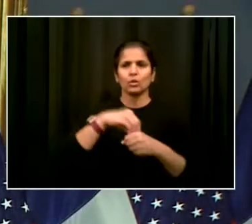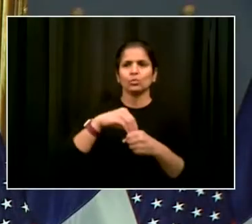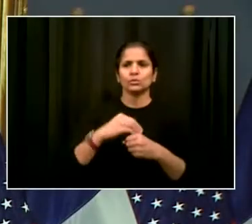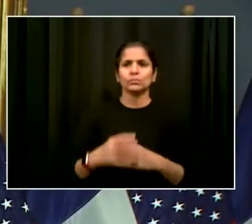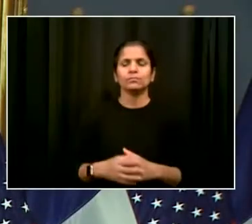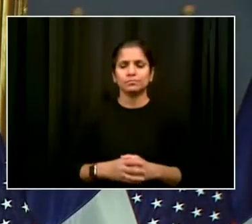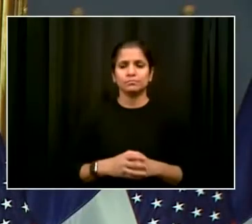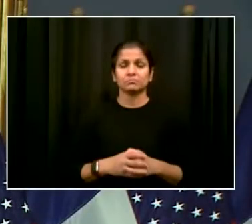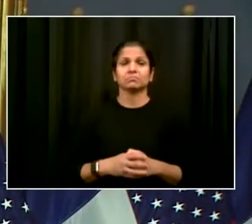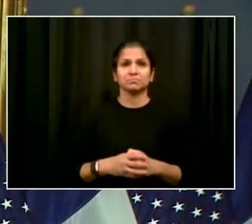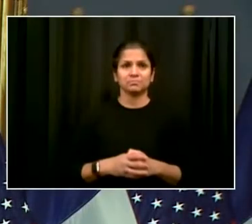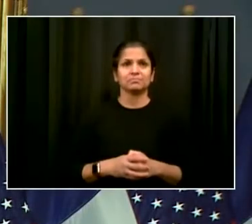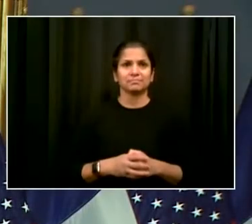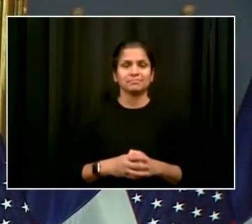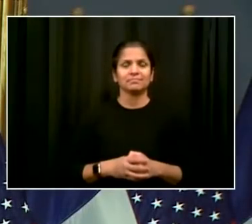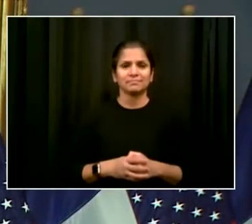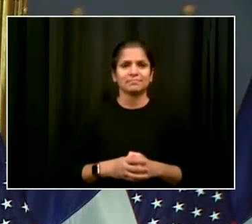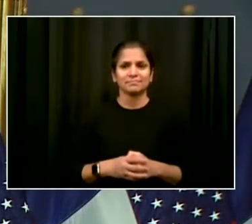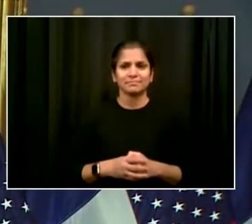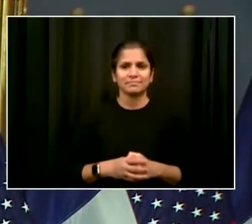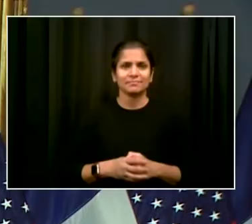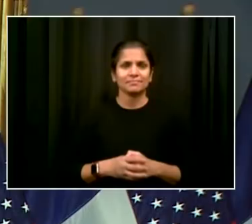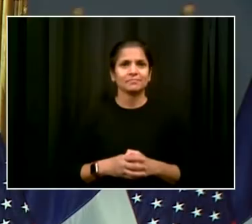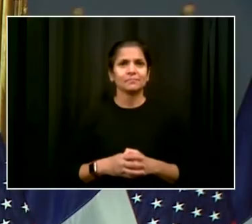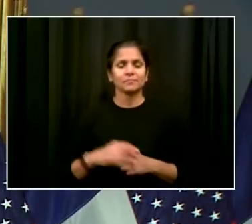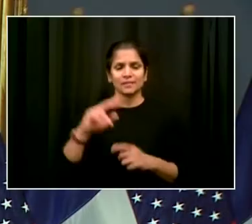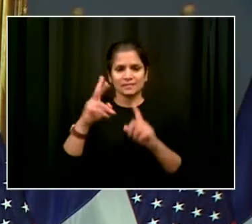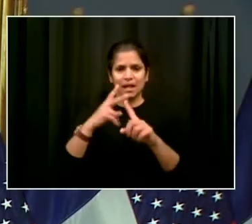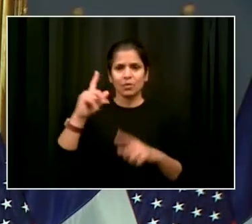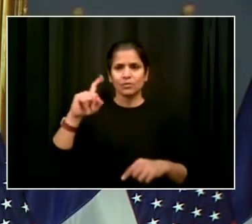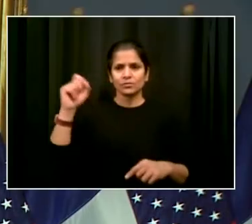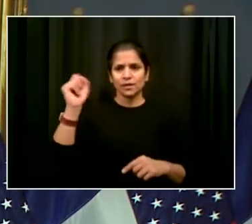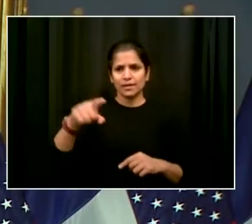IN THEIR OWN LANGUAGE. THAT IS ALL PART OF WHAT WE ARE TALKING ABOUT.